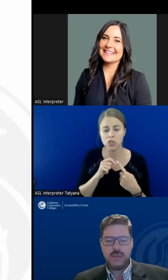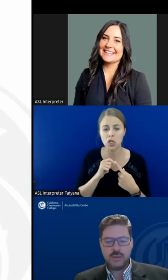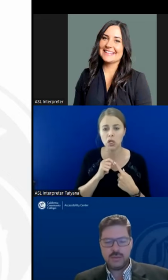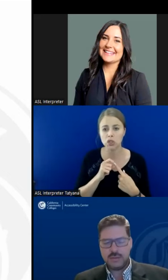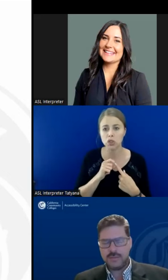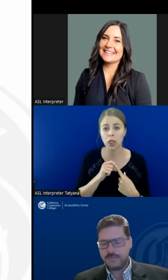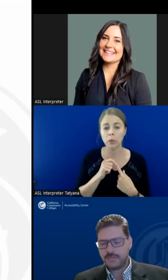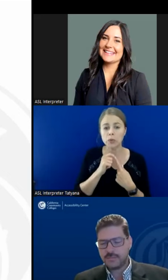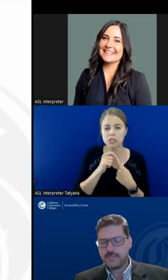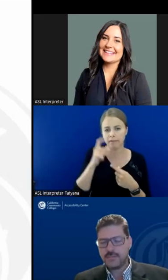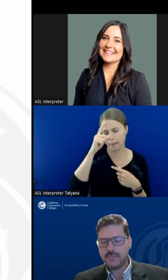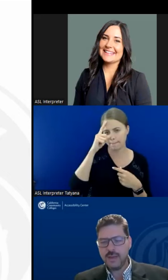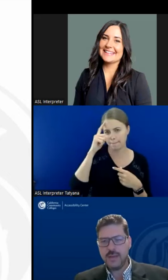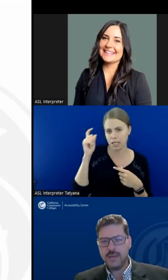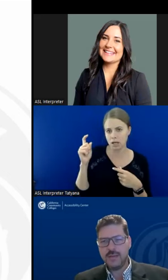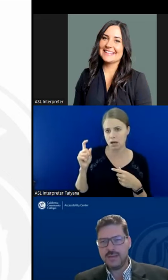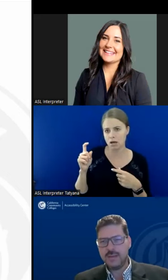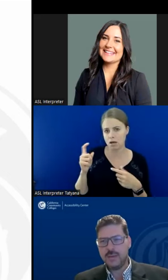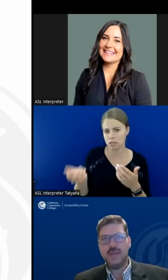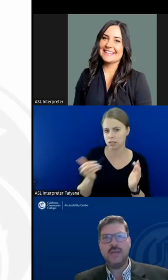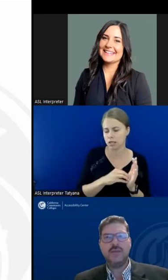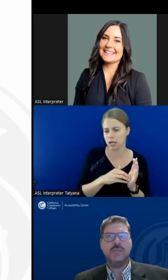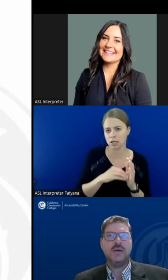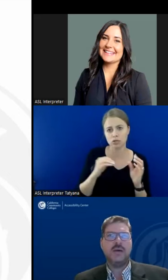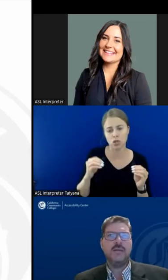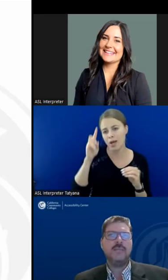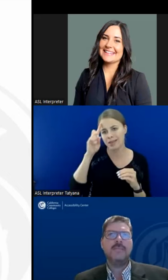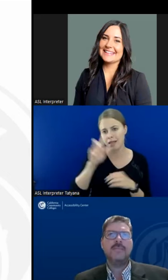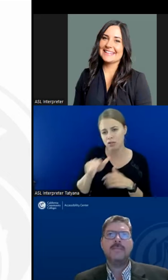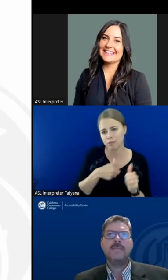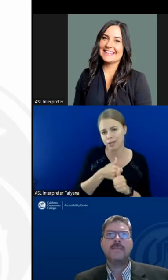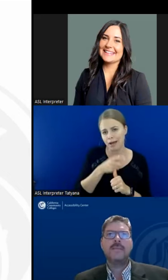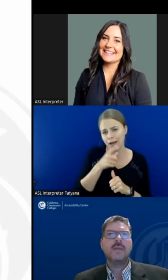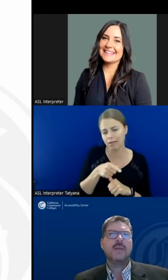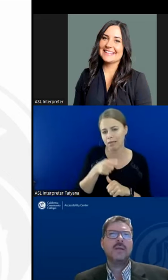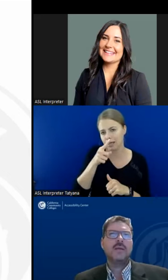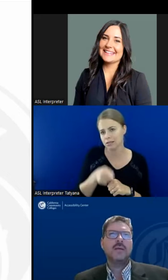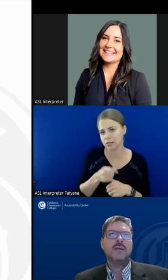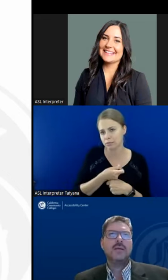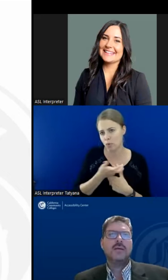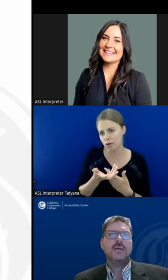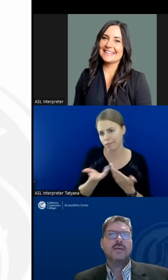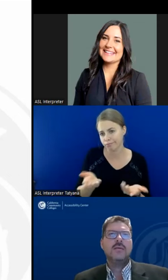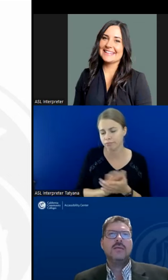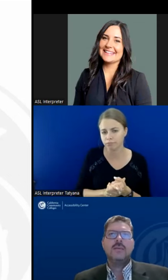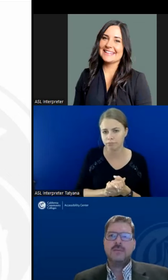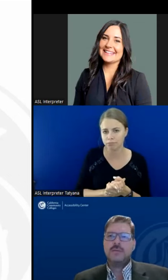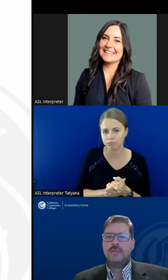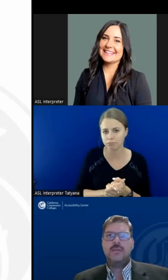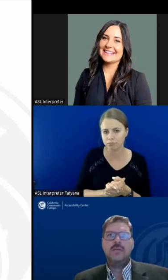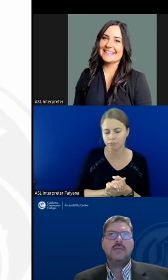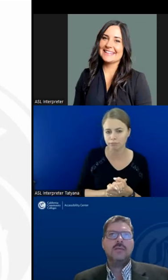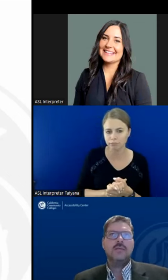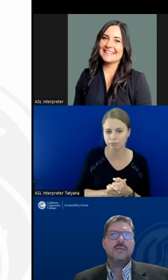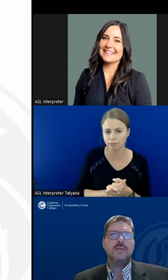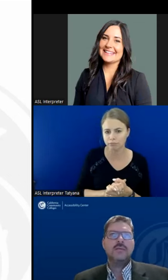Because, again there is no intelligence behind.